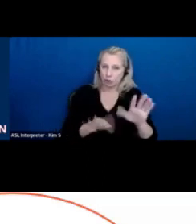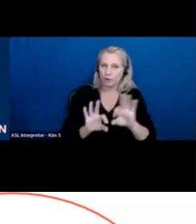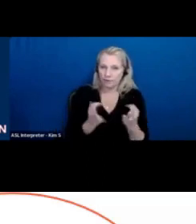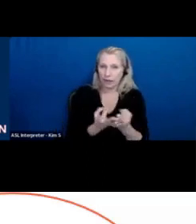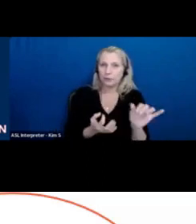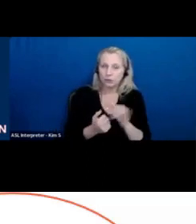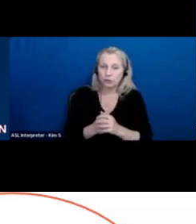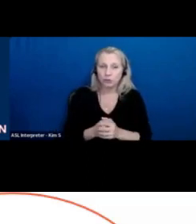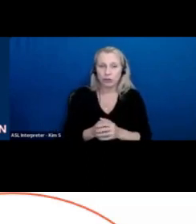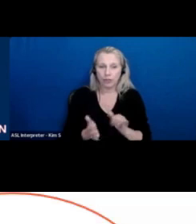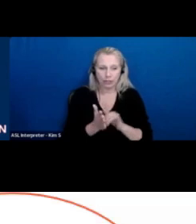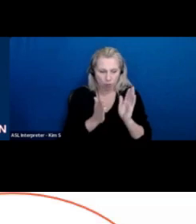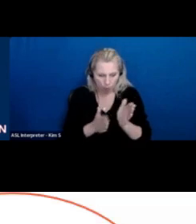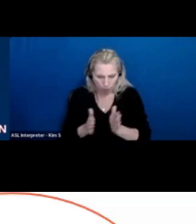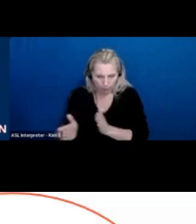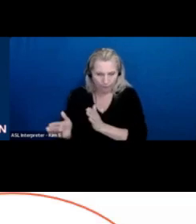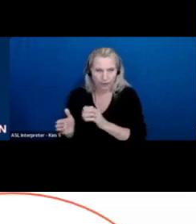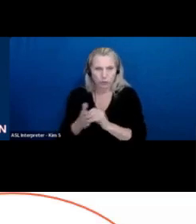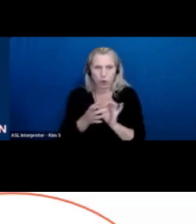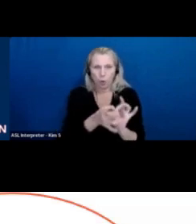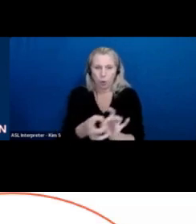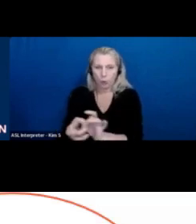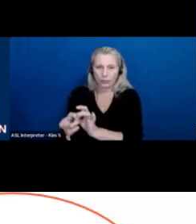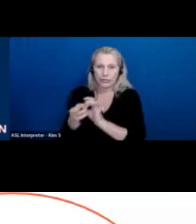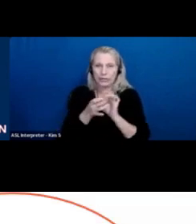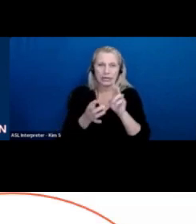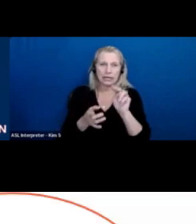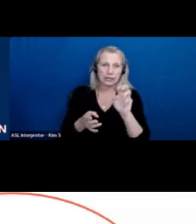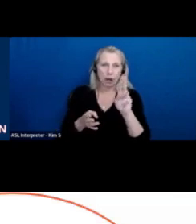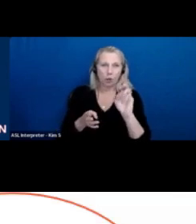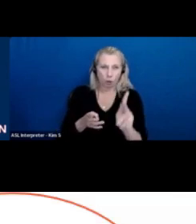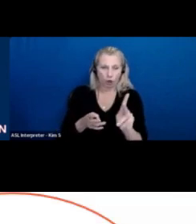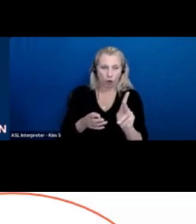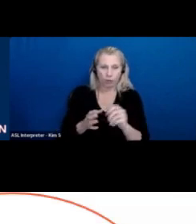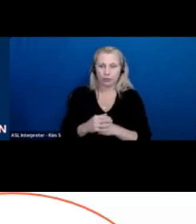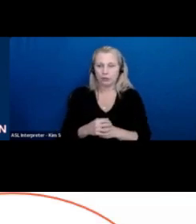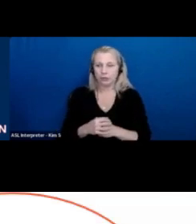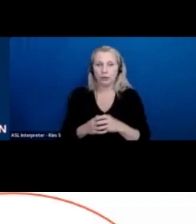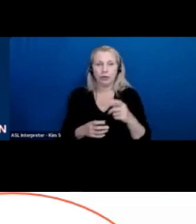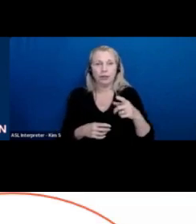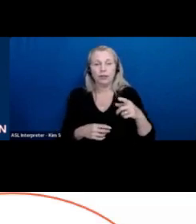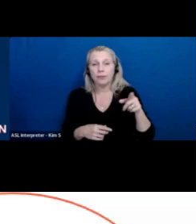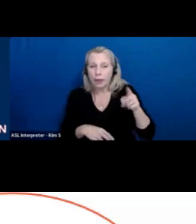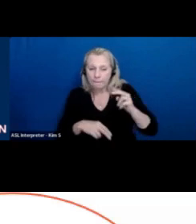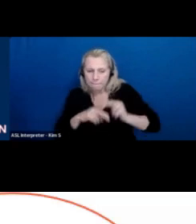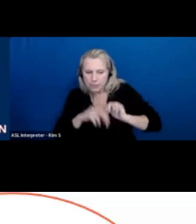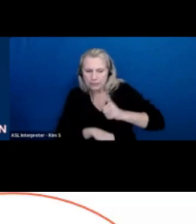is organized into a coordinated network, and that they build meaningful partnerships with